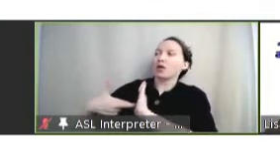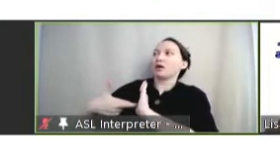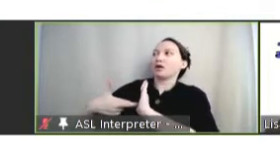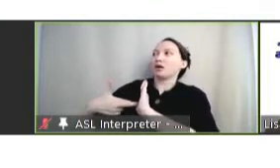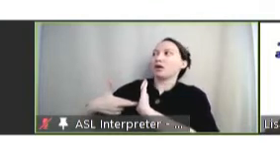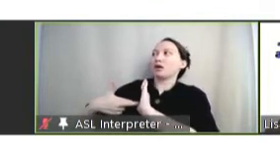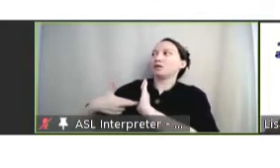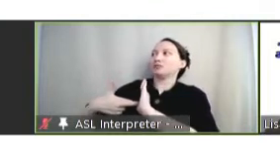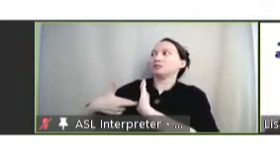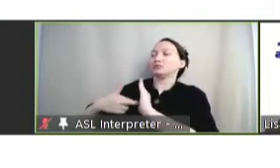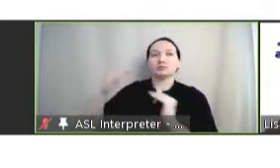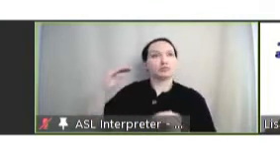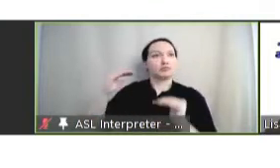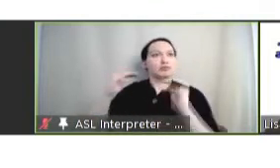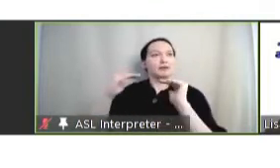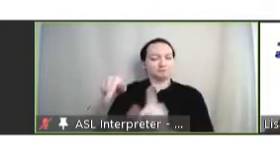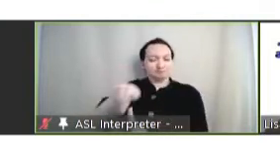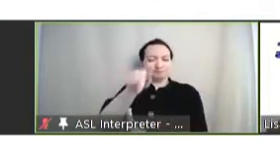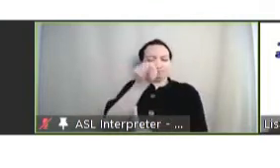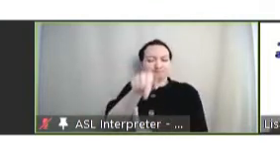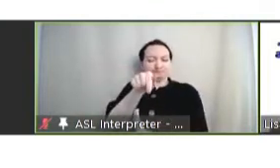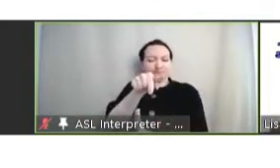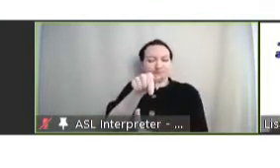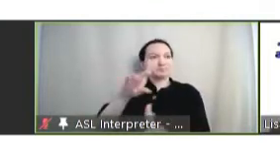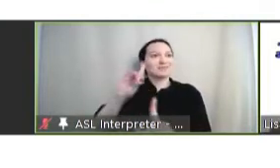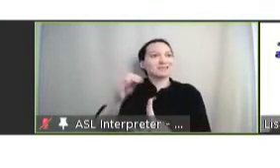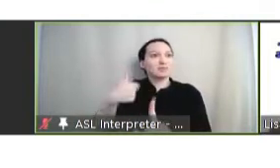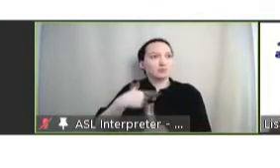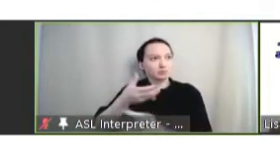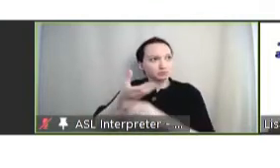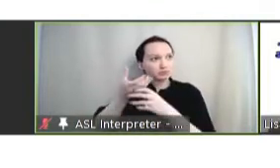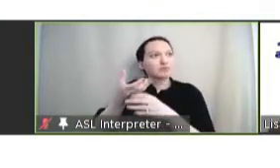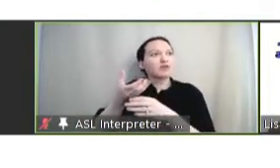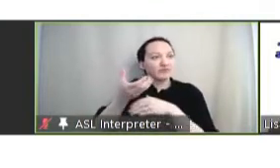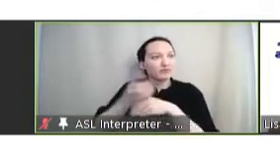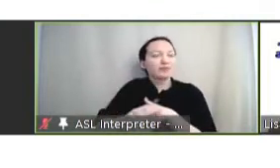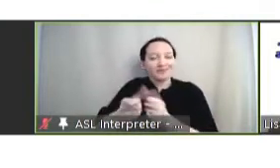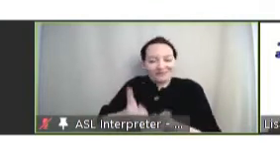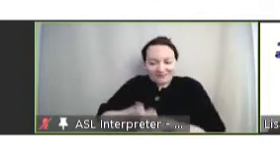that equity is at the center of the department's enforcement and compliance across the country.